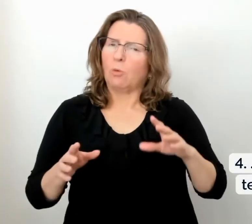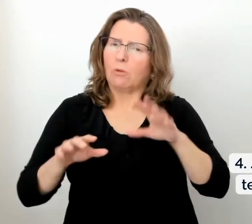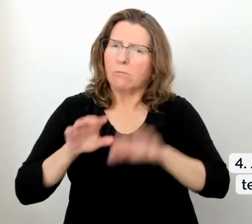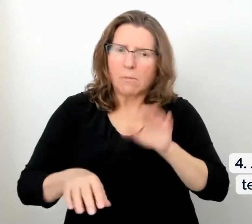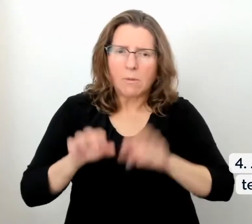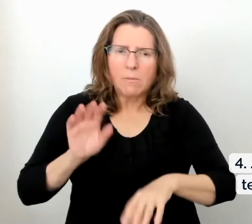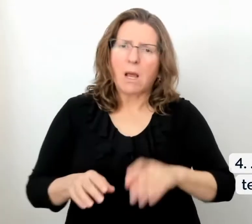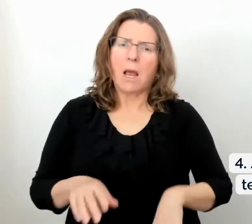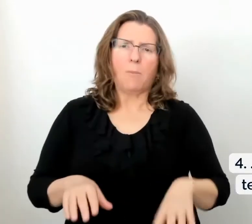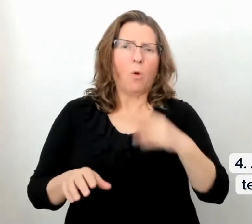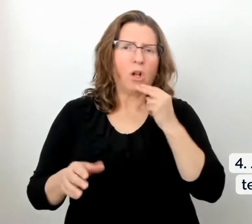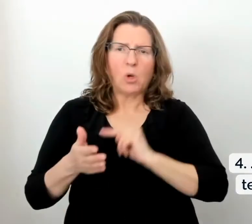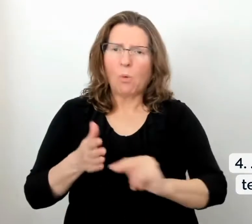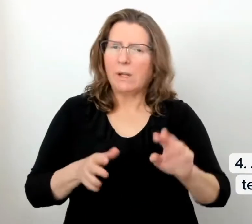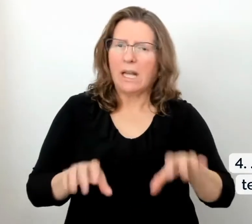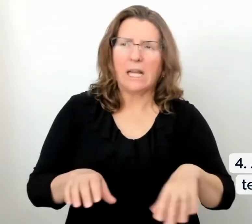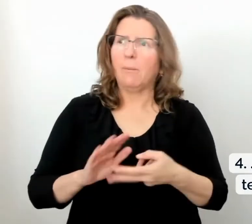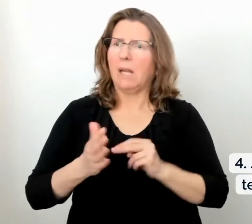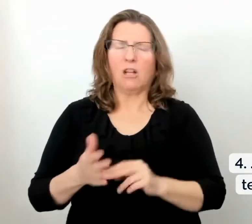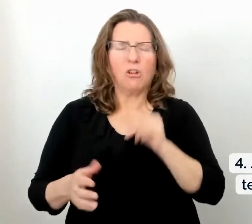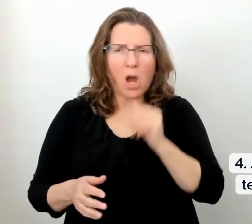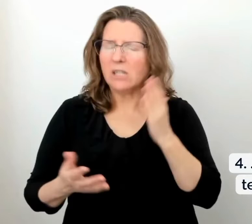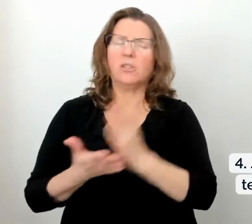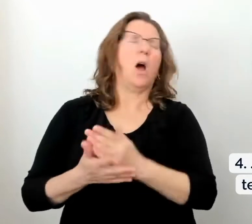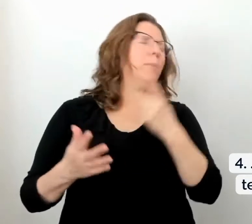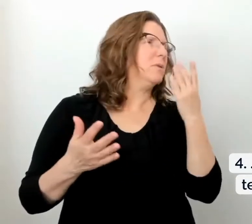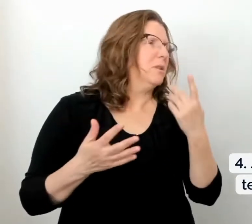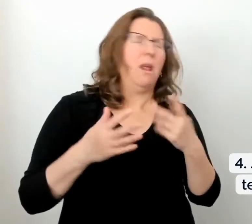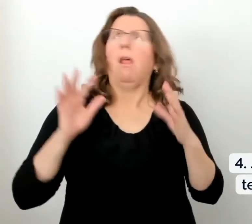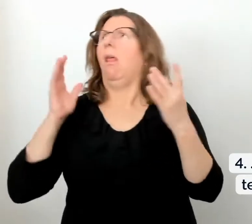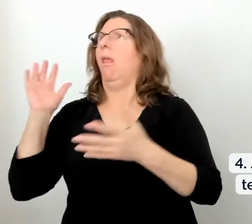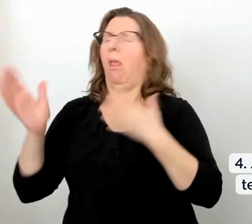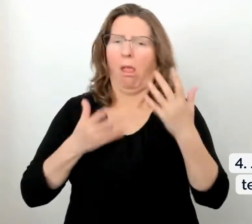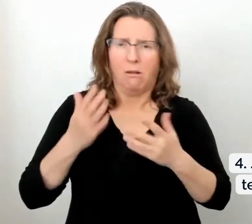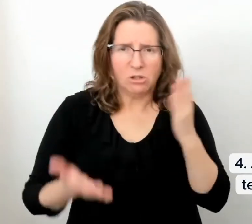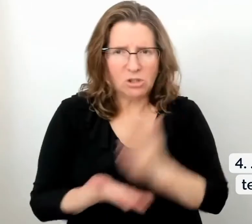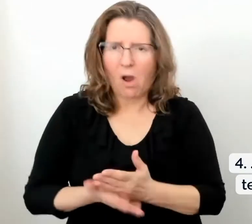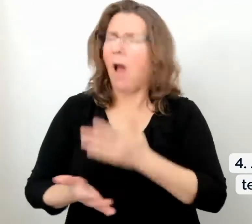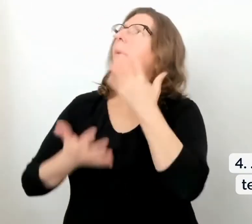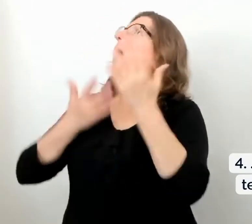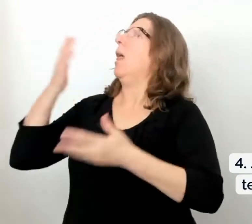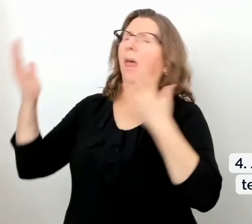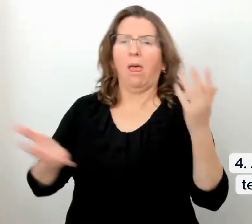Where the words can just flow out of you. You don't have to worry about errors or the look of the final product.